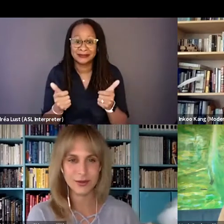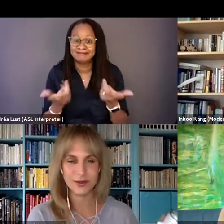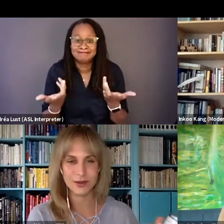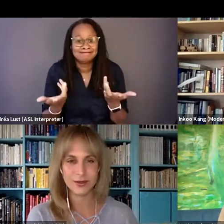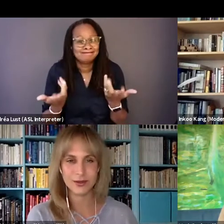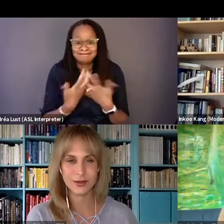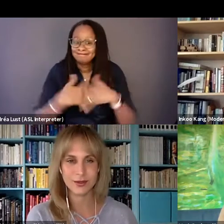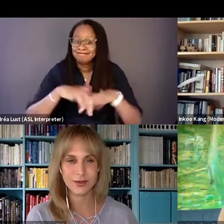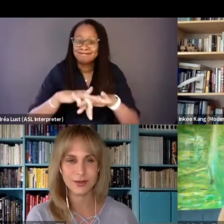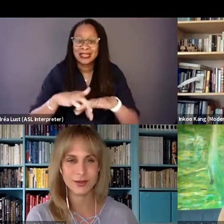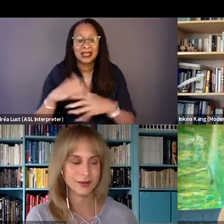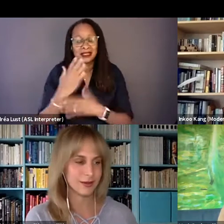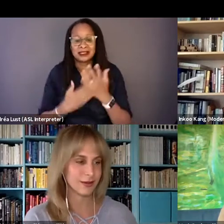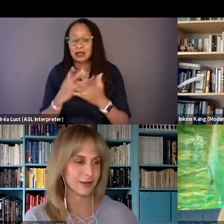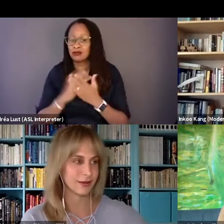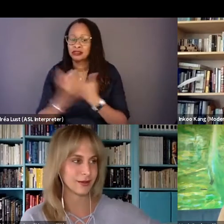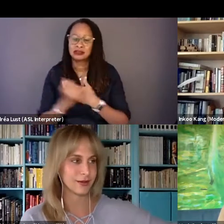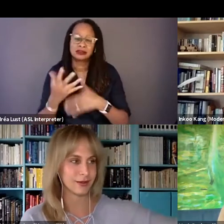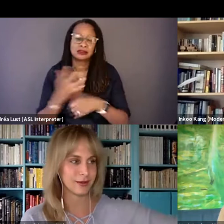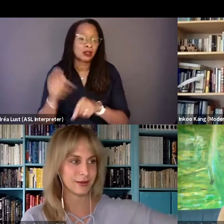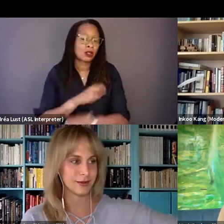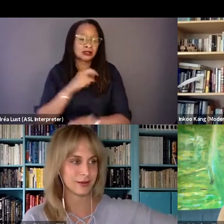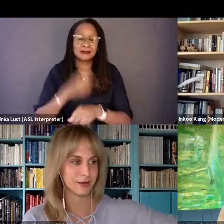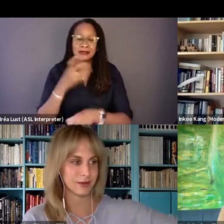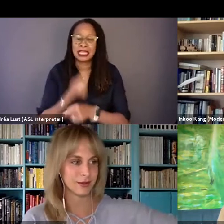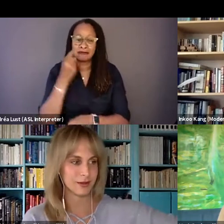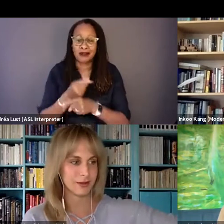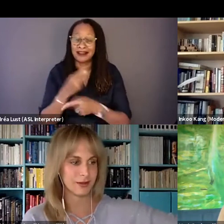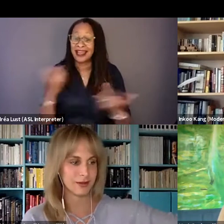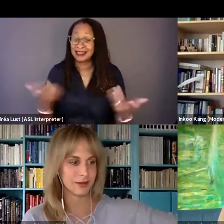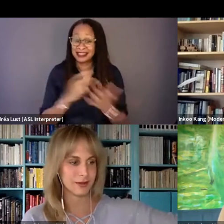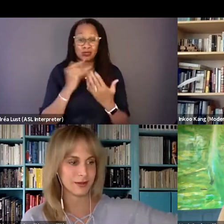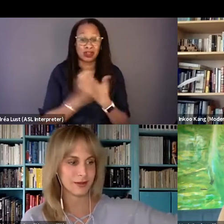And some projects take a long time to get right. And this project took us a long time,